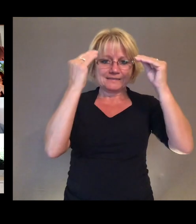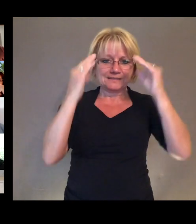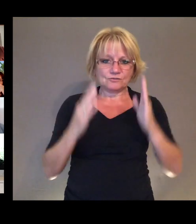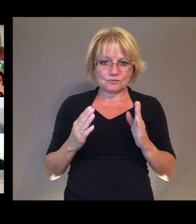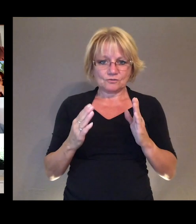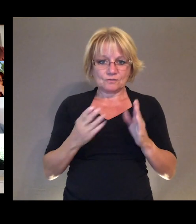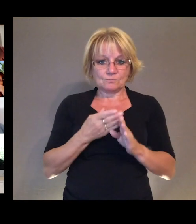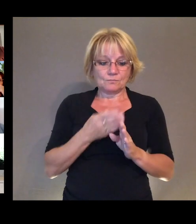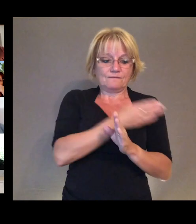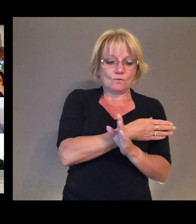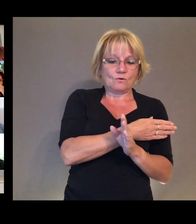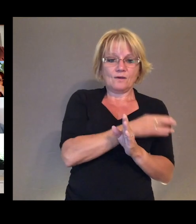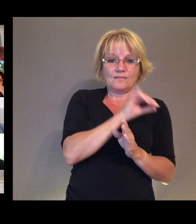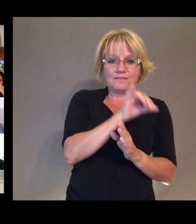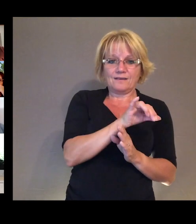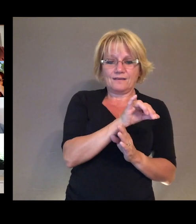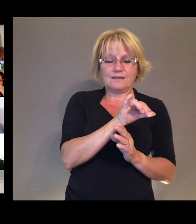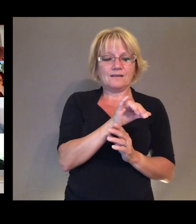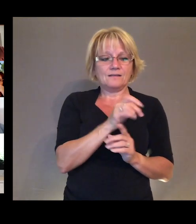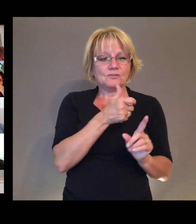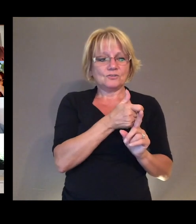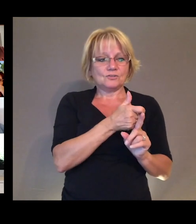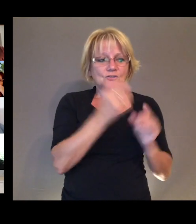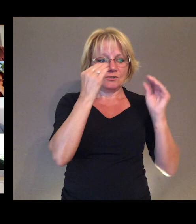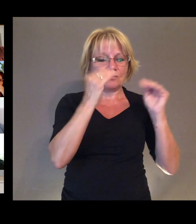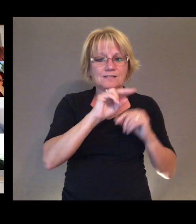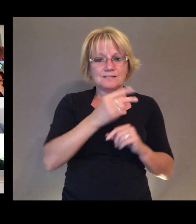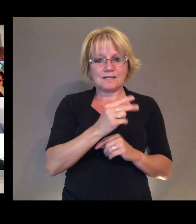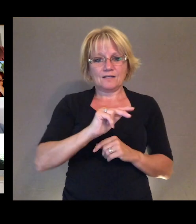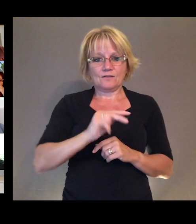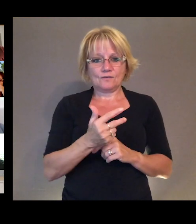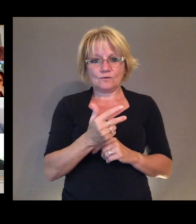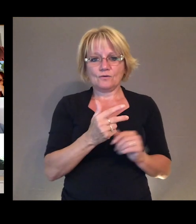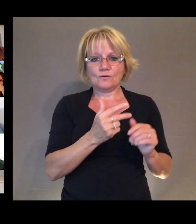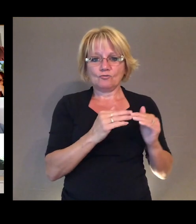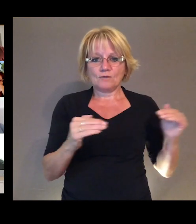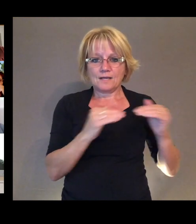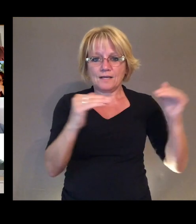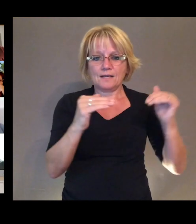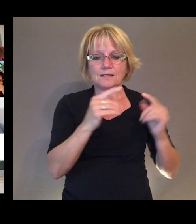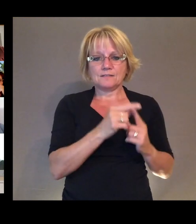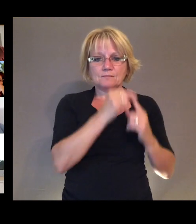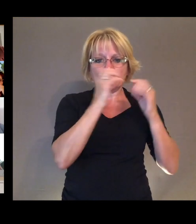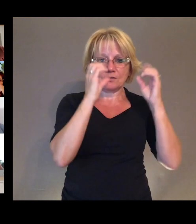Amy taught second grade, third grade and special education and kindergarten special education.